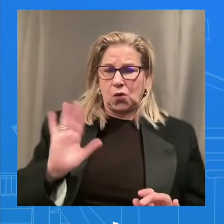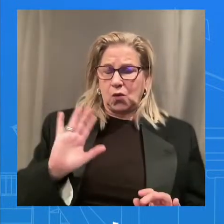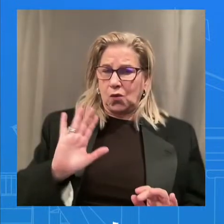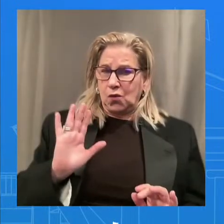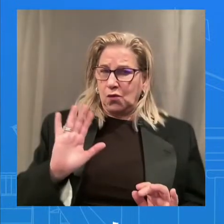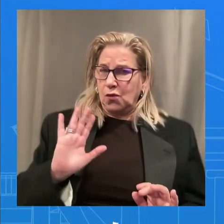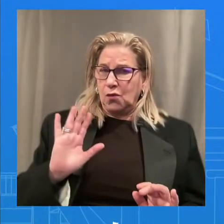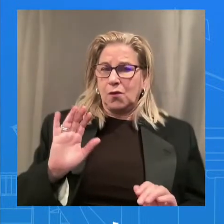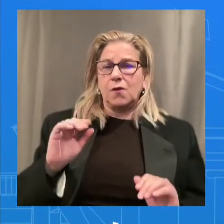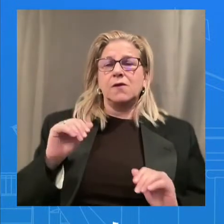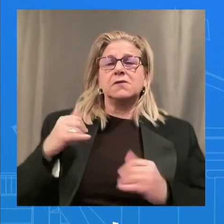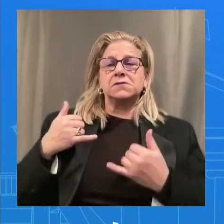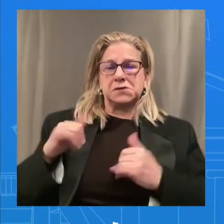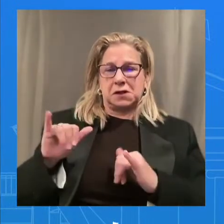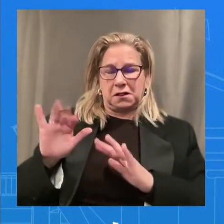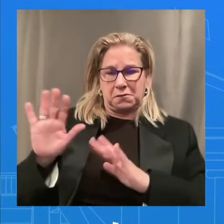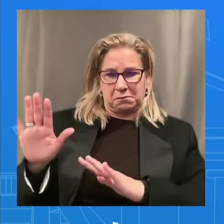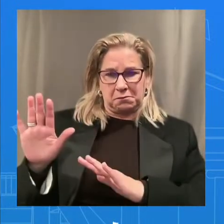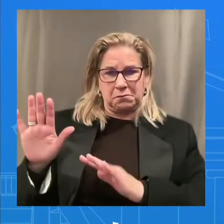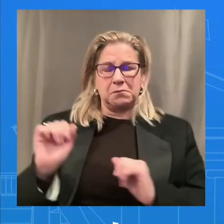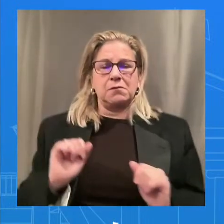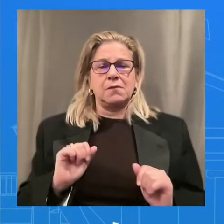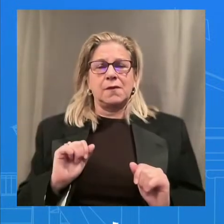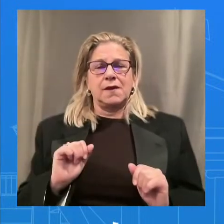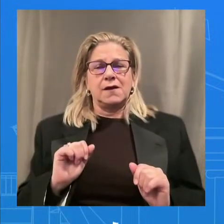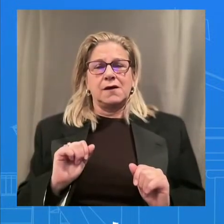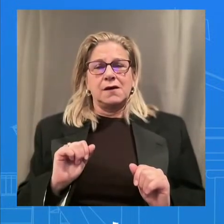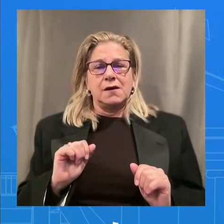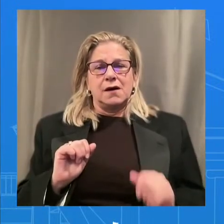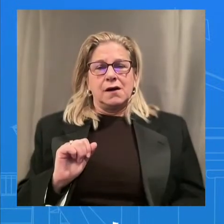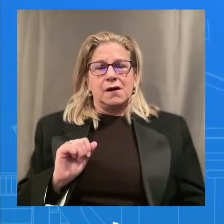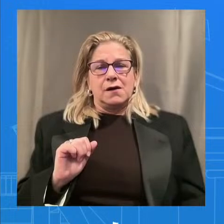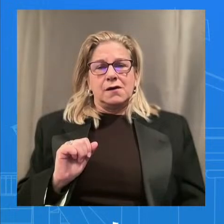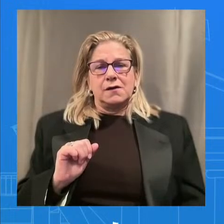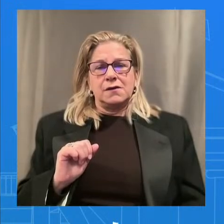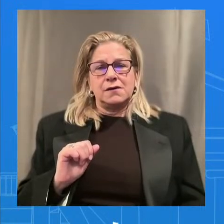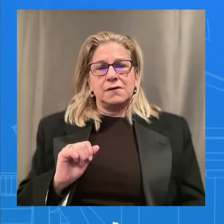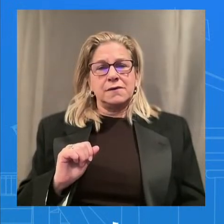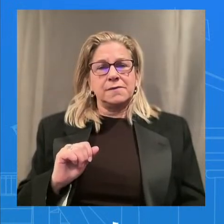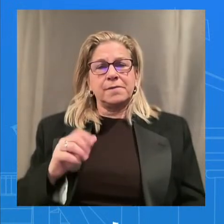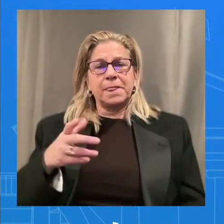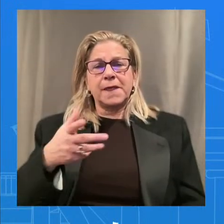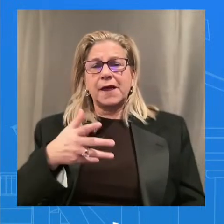for plotting terrorist attacks against the American homeland. Terrorism remains a very real concern,